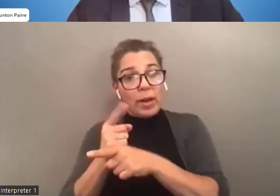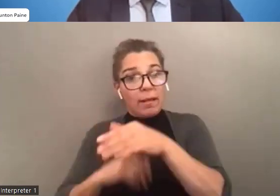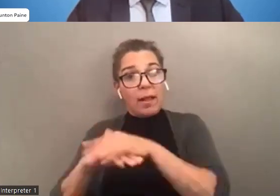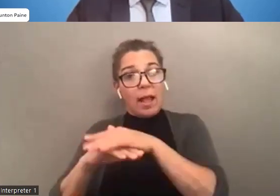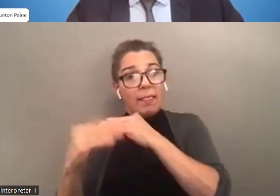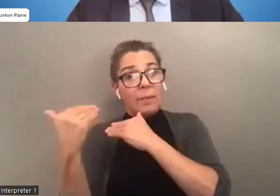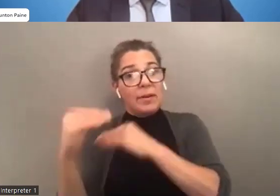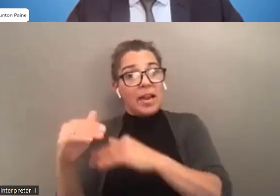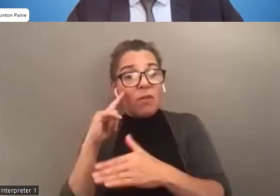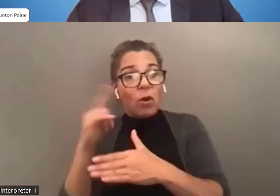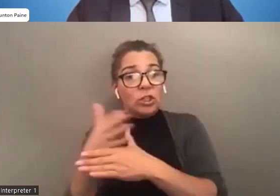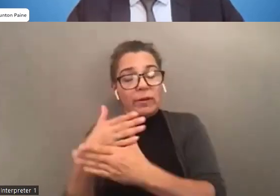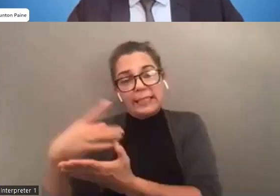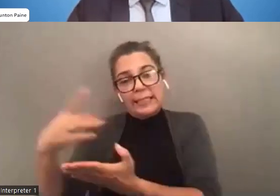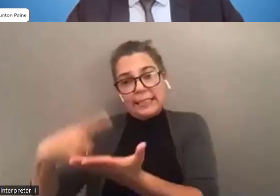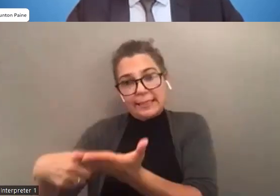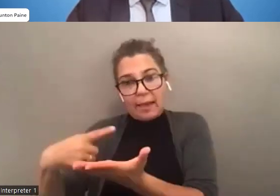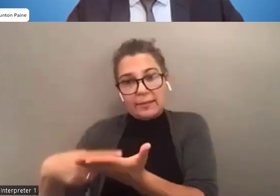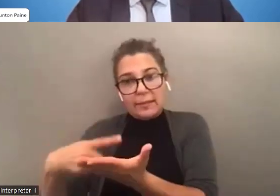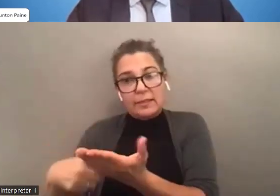about both when it's sort of prospectively obtained,